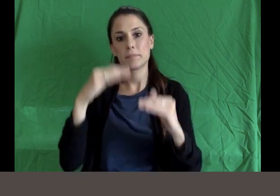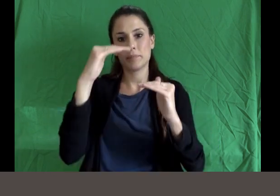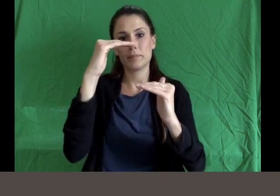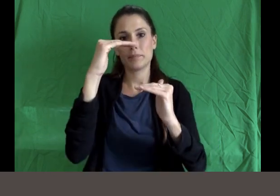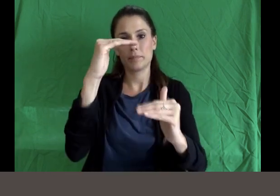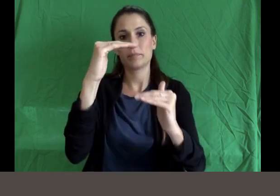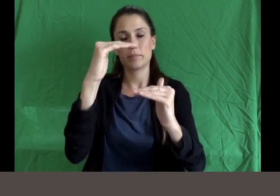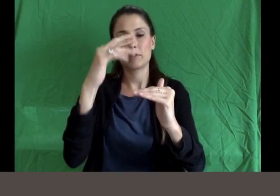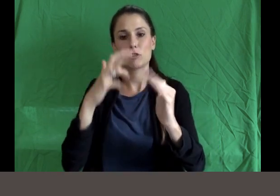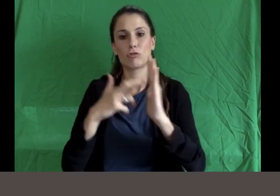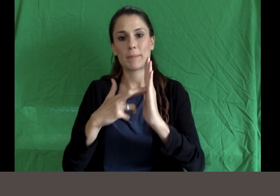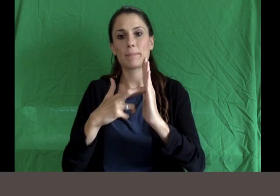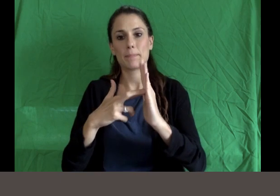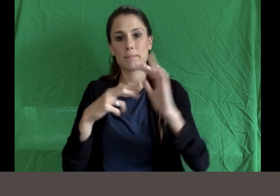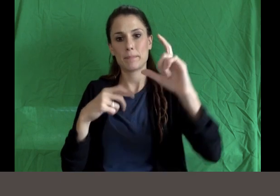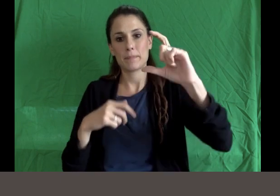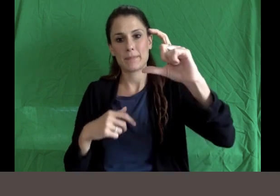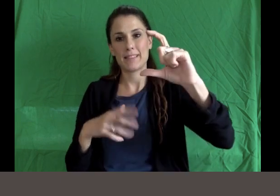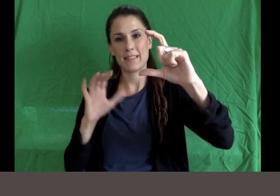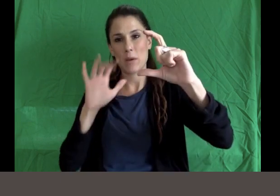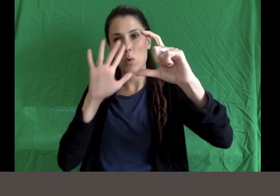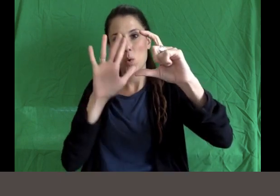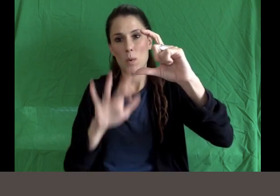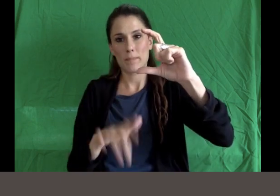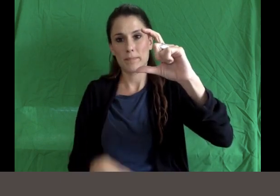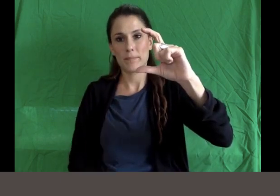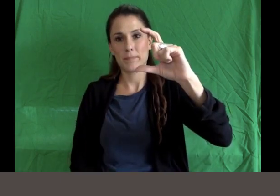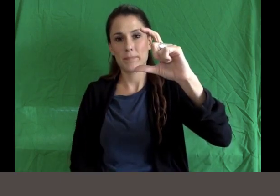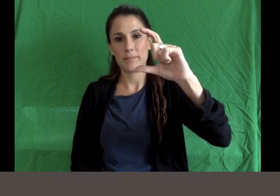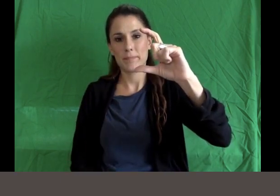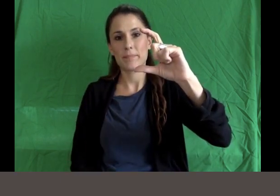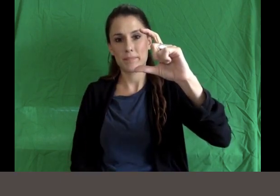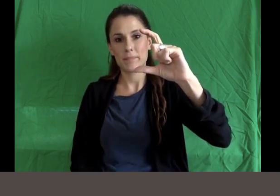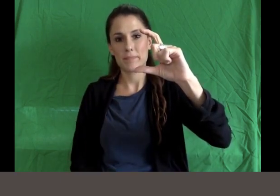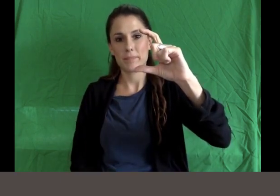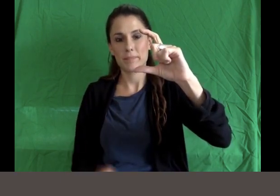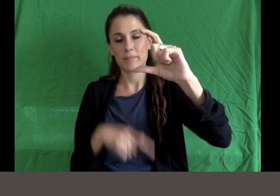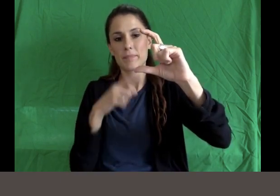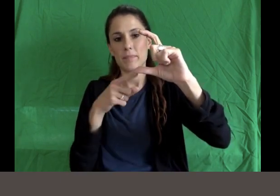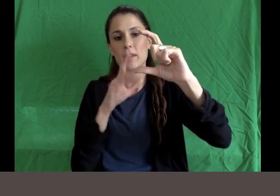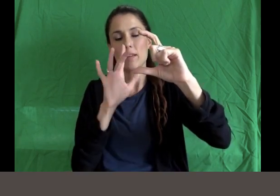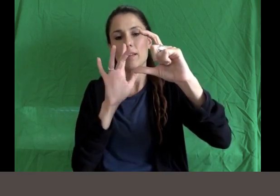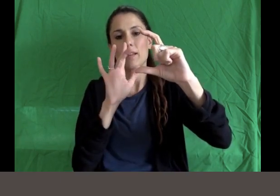represent the mean now these communicate the exact same statistics and the exact same data